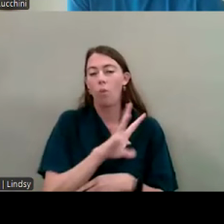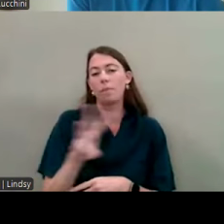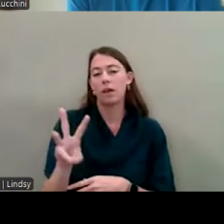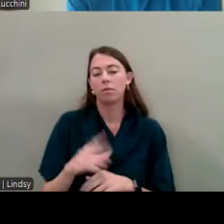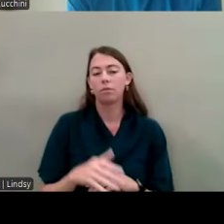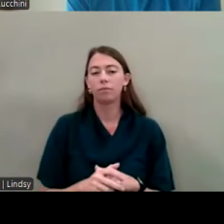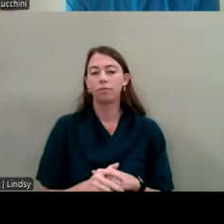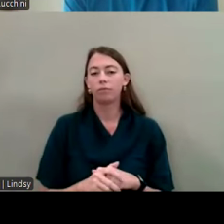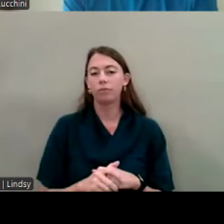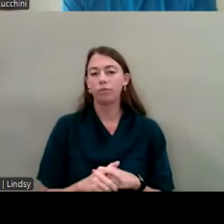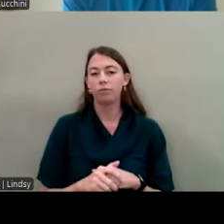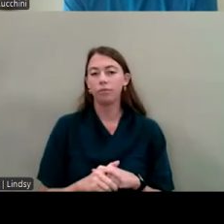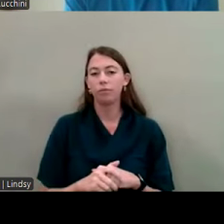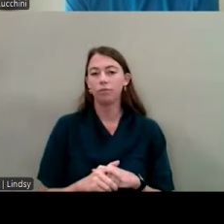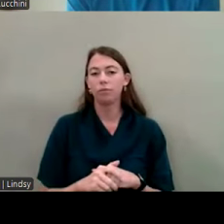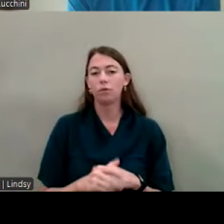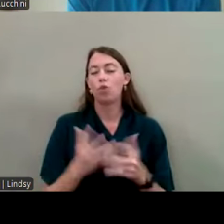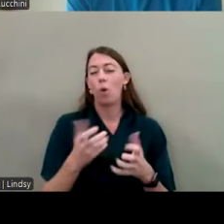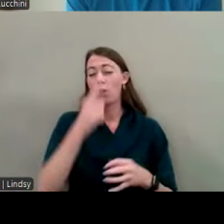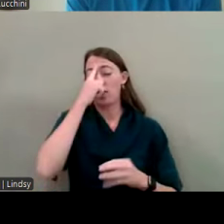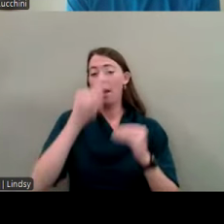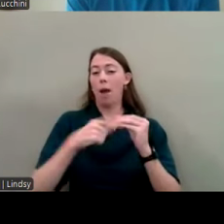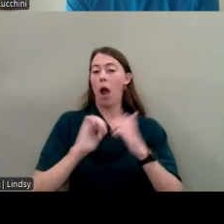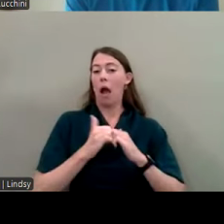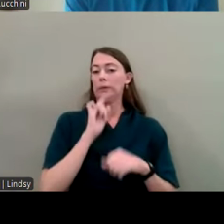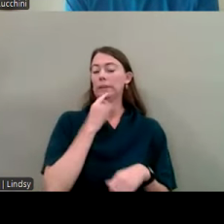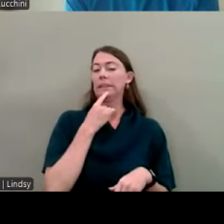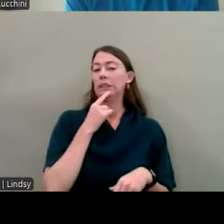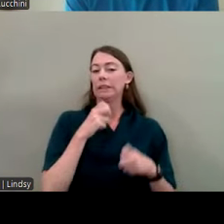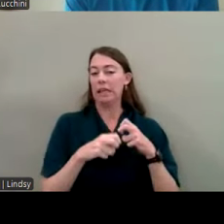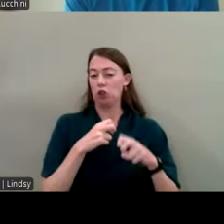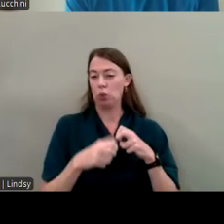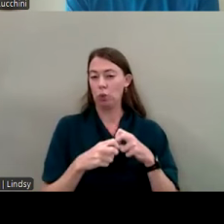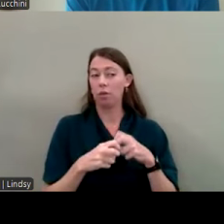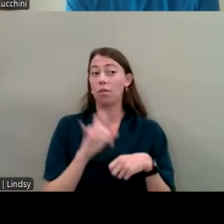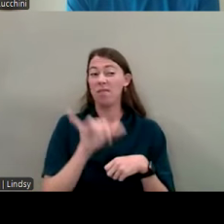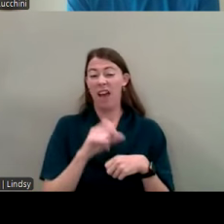Consider the issue complexity. How complex it will be for your